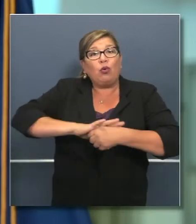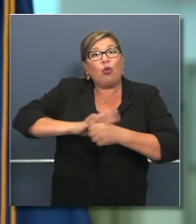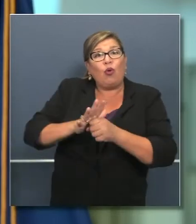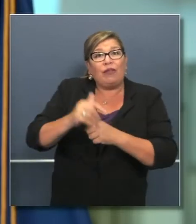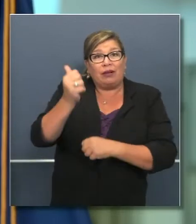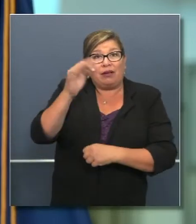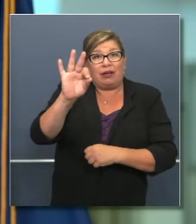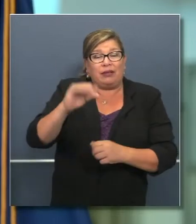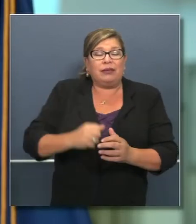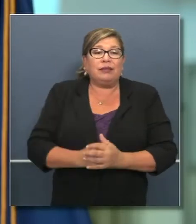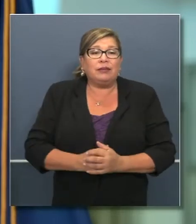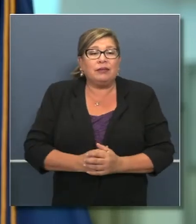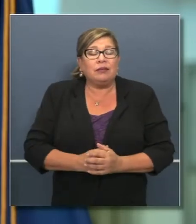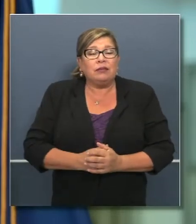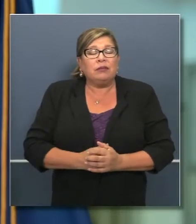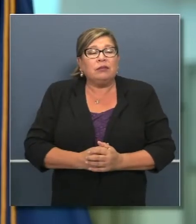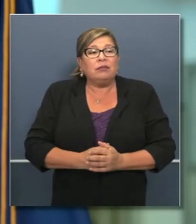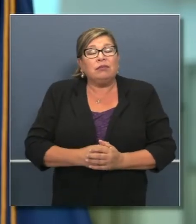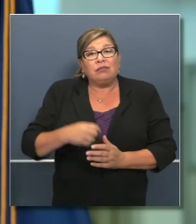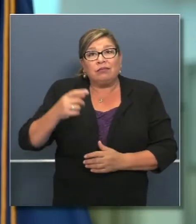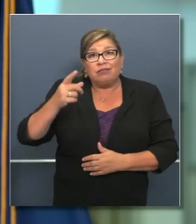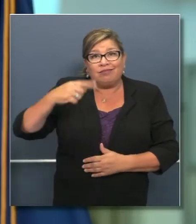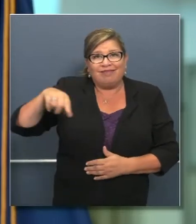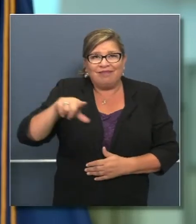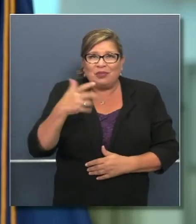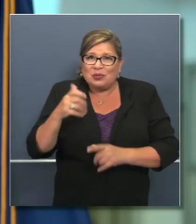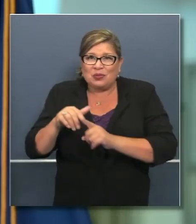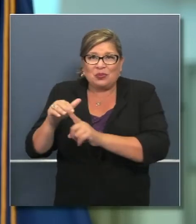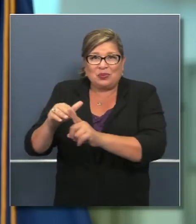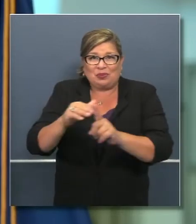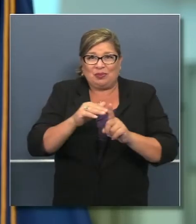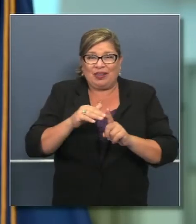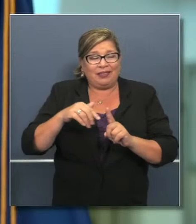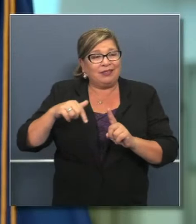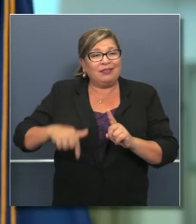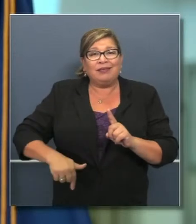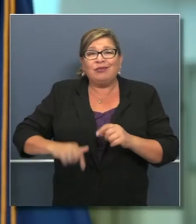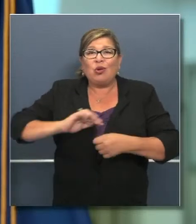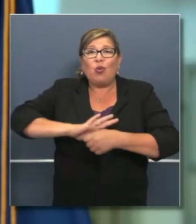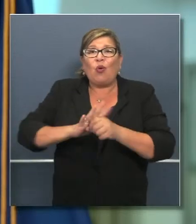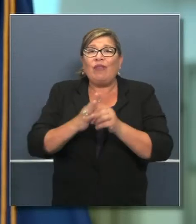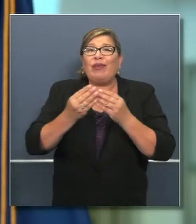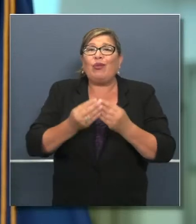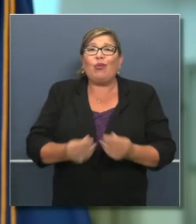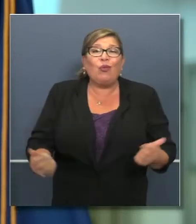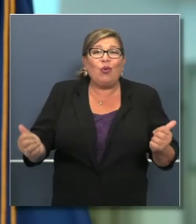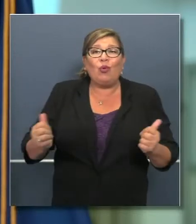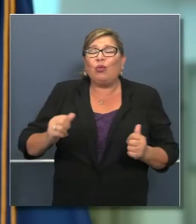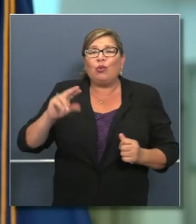mind people that we are still in the first wave of this pandemic I want to remind each and every